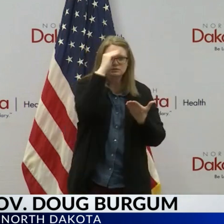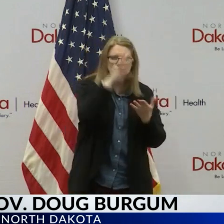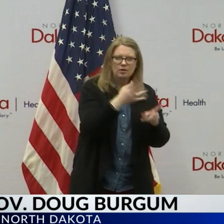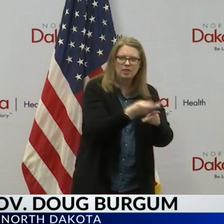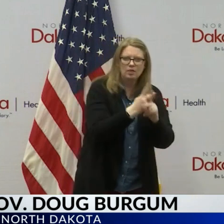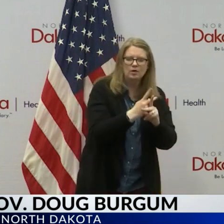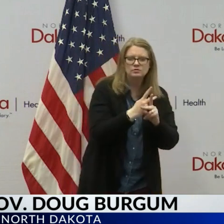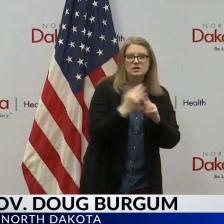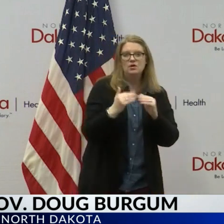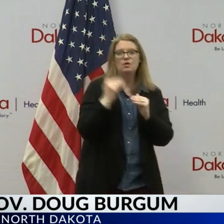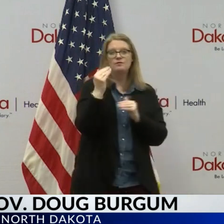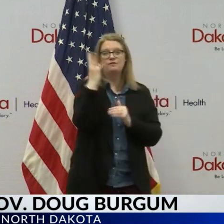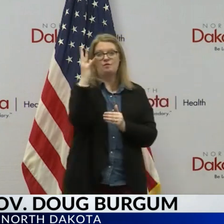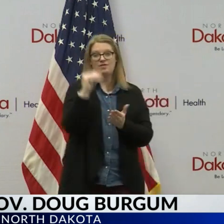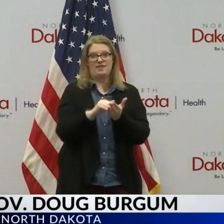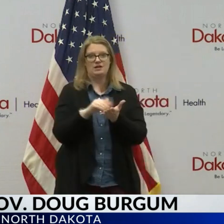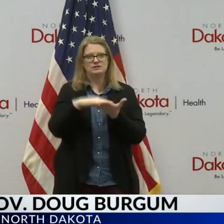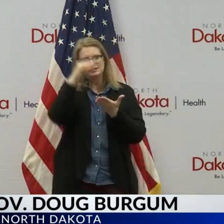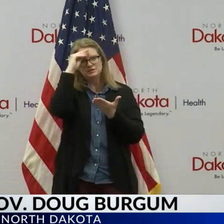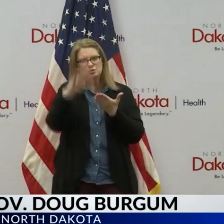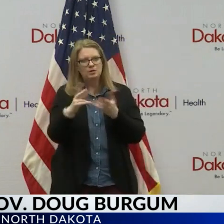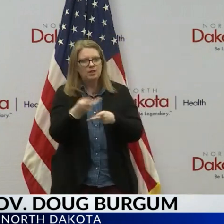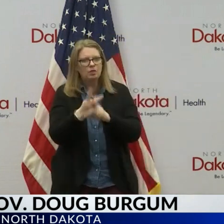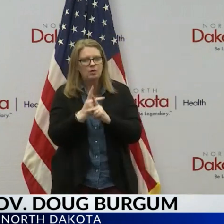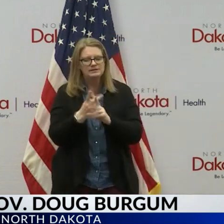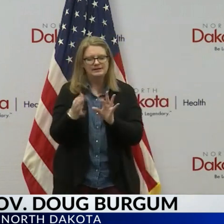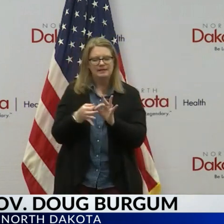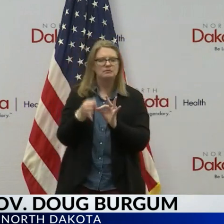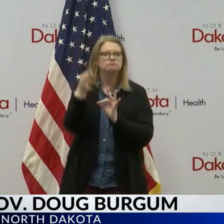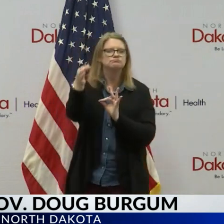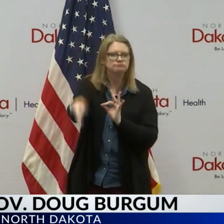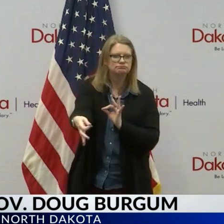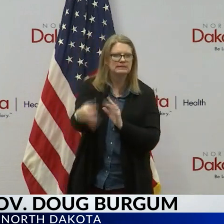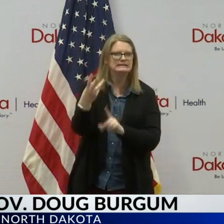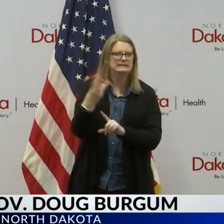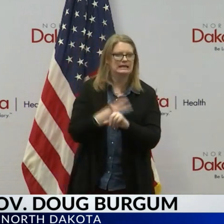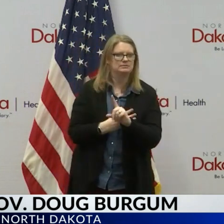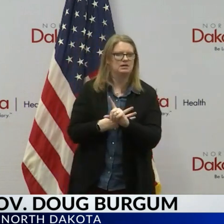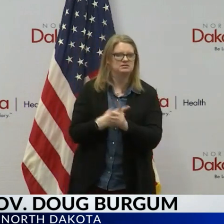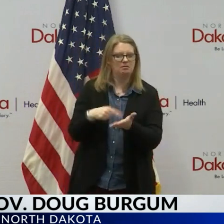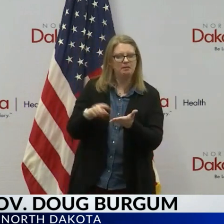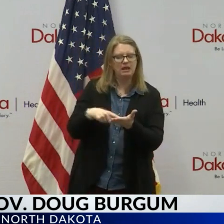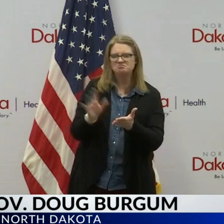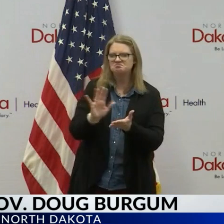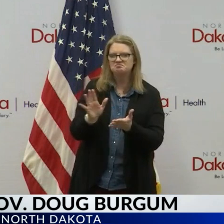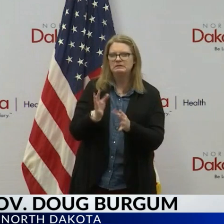LOWERING INTEREST RATES AND DOING A NUMBER OF THINGS FOR BUSINESS OWNERS AND LOAN BORE